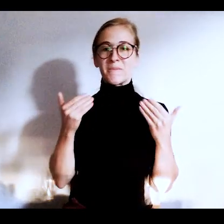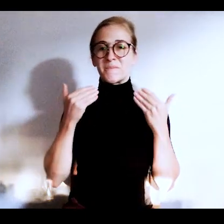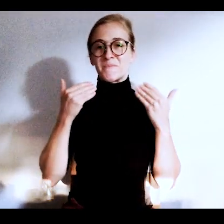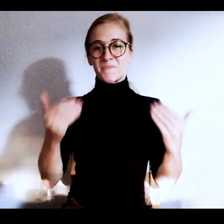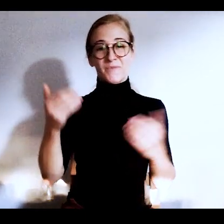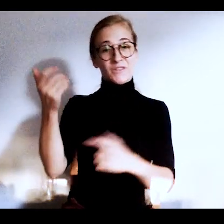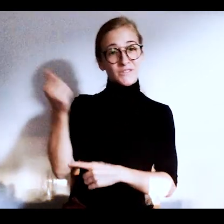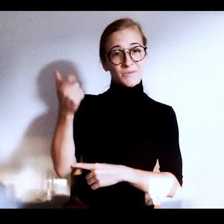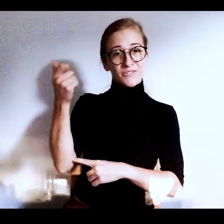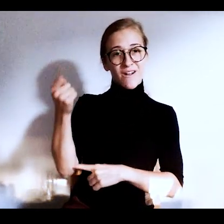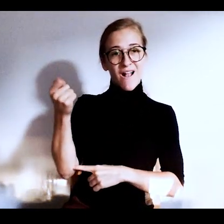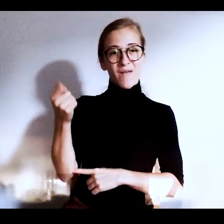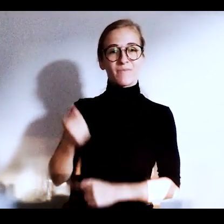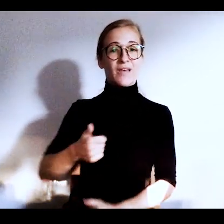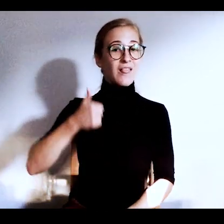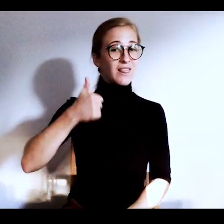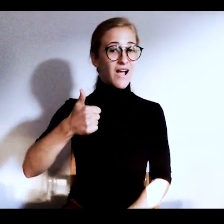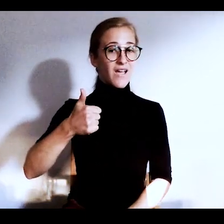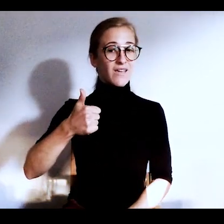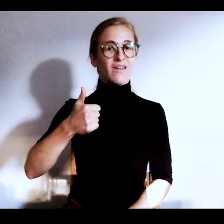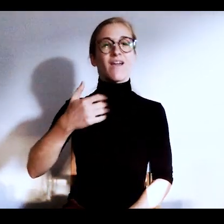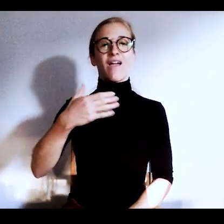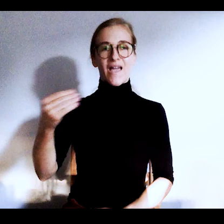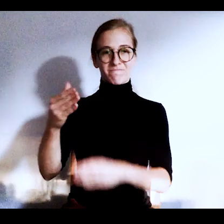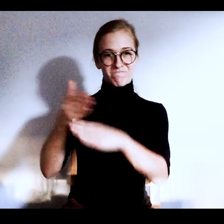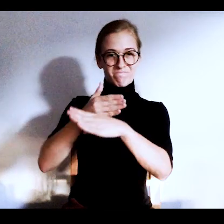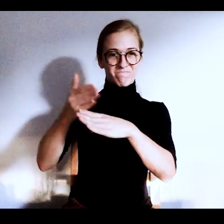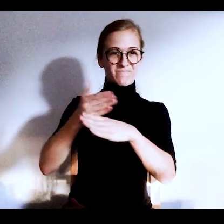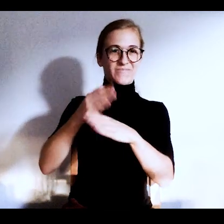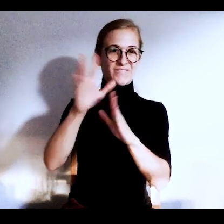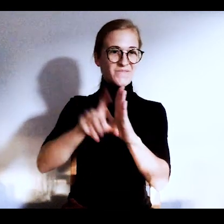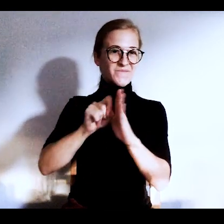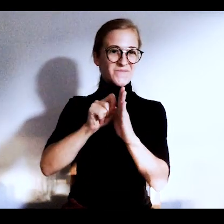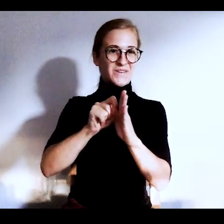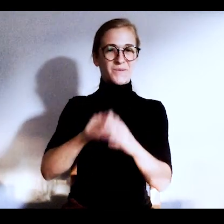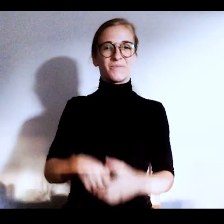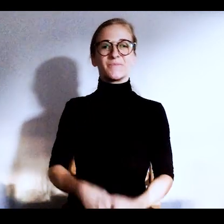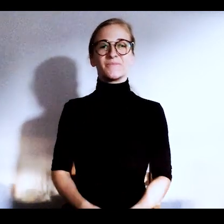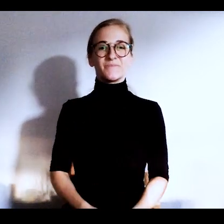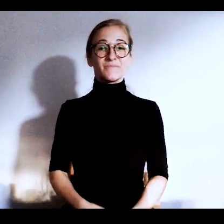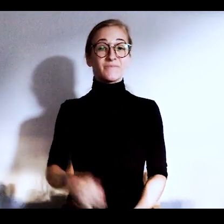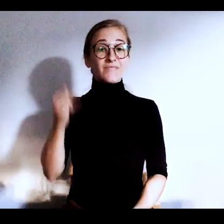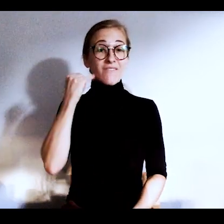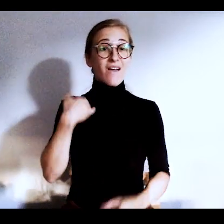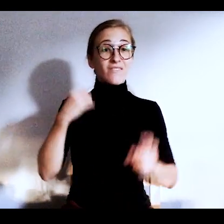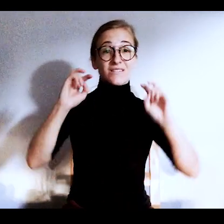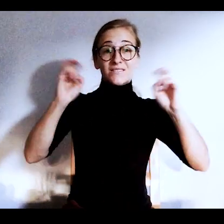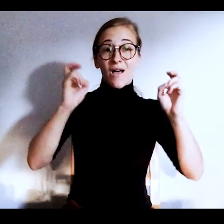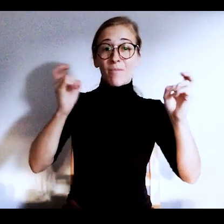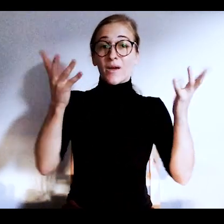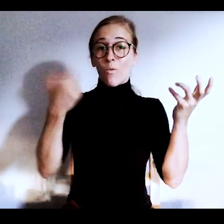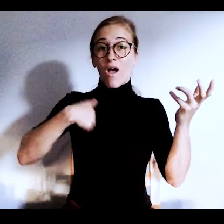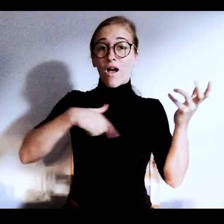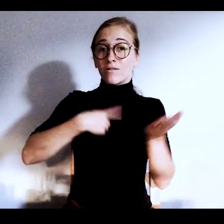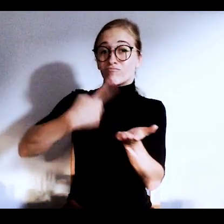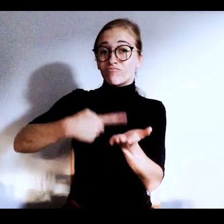make sure you subscribe, like and share this post. If there’s a topic you’d like us to discuss,